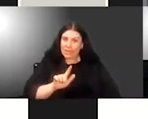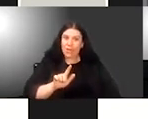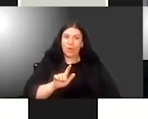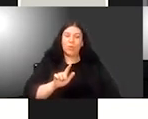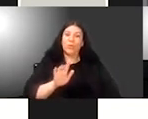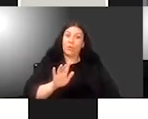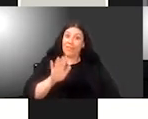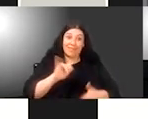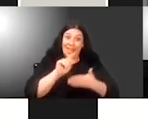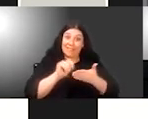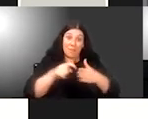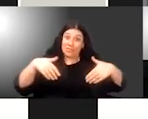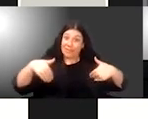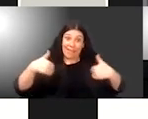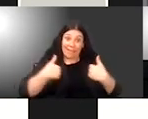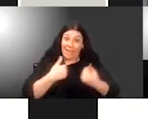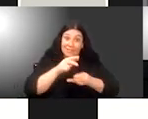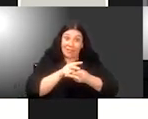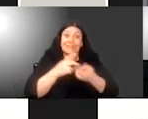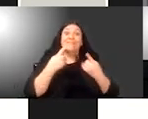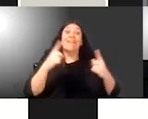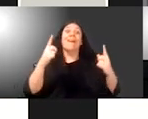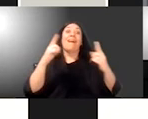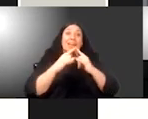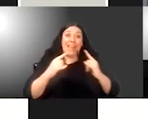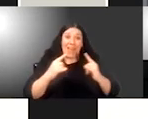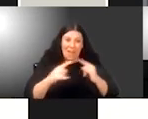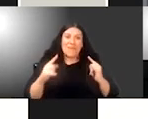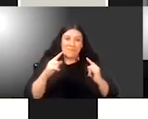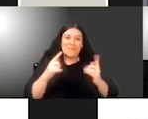We won't forget that we have to have fun. Go, go, go.